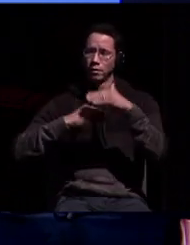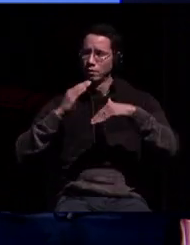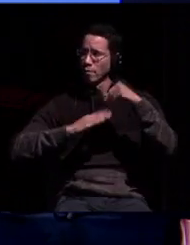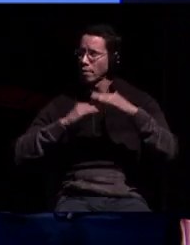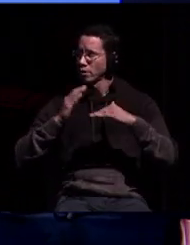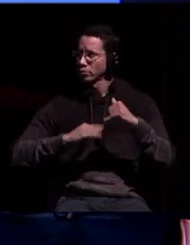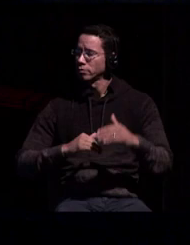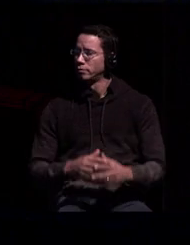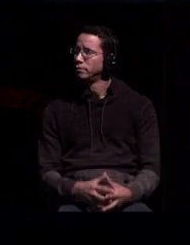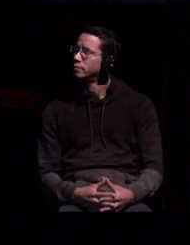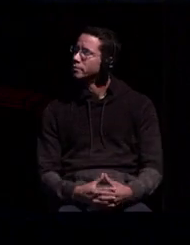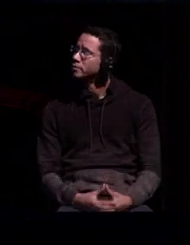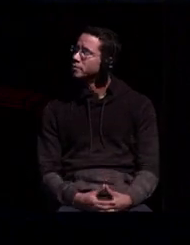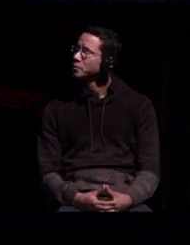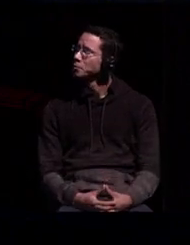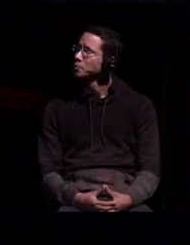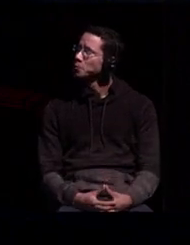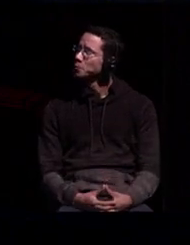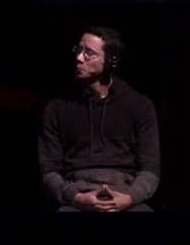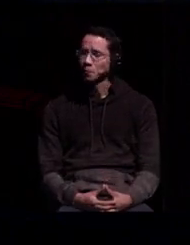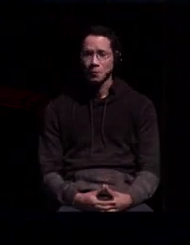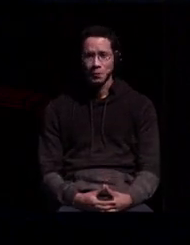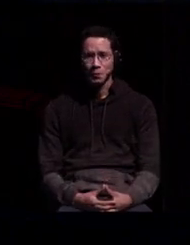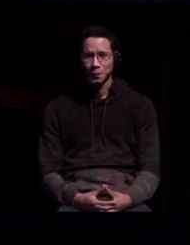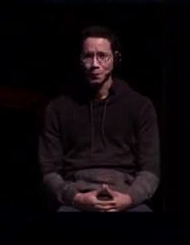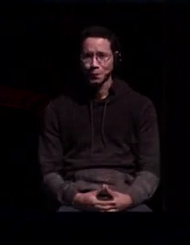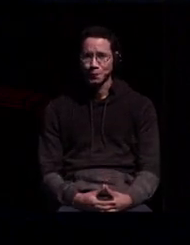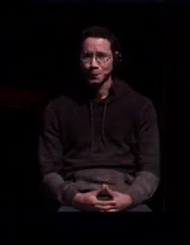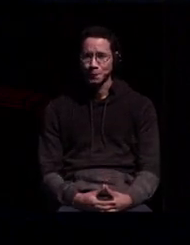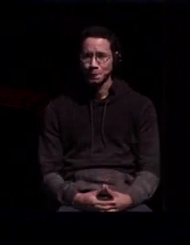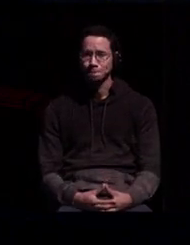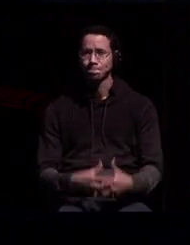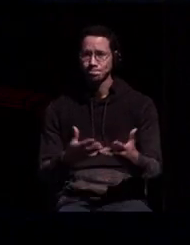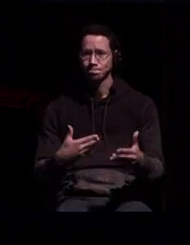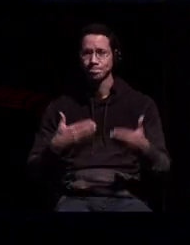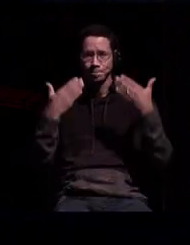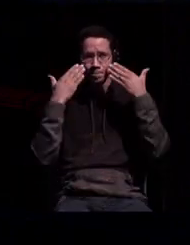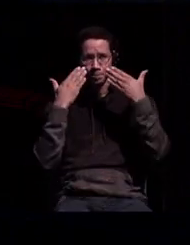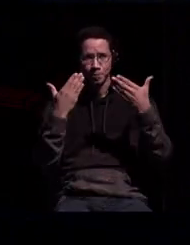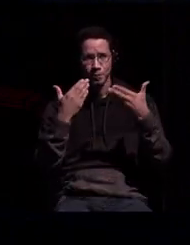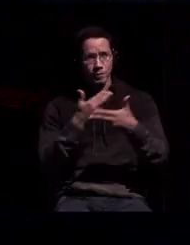So we are in a risk scenario. If we don’t incorporate gender-based tourist development